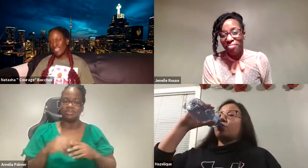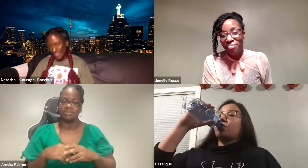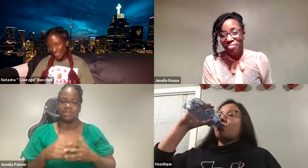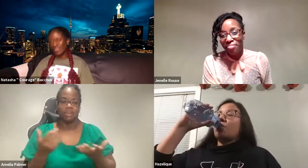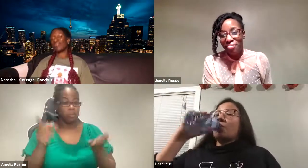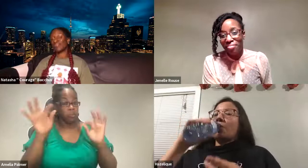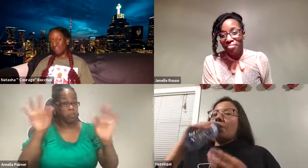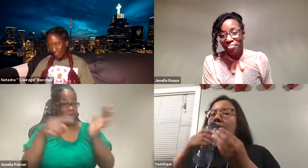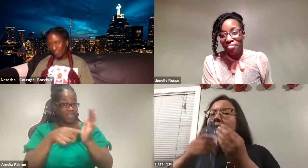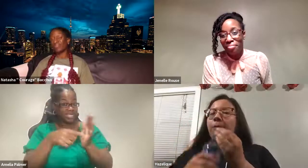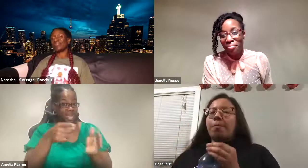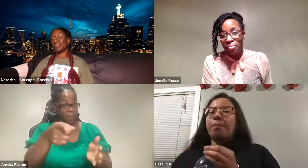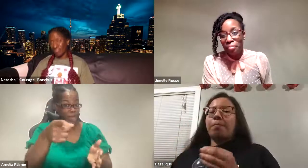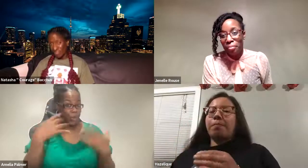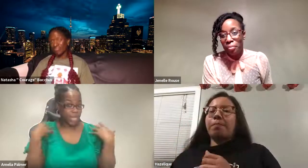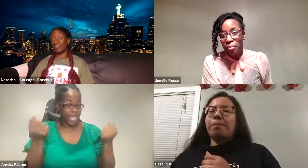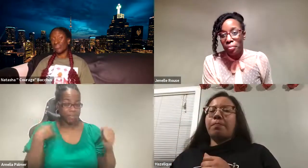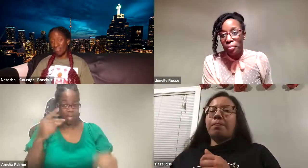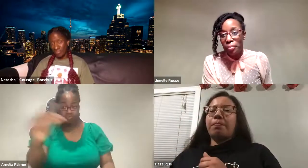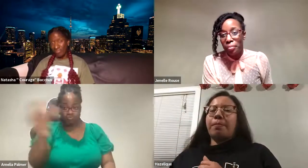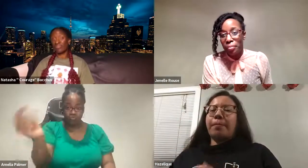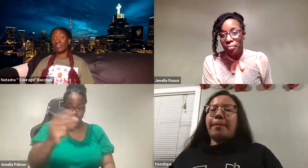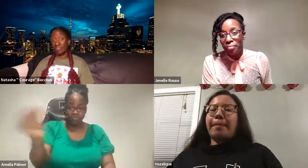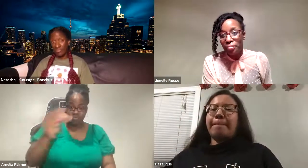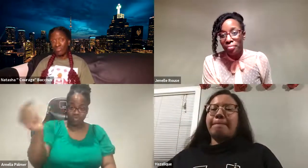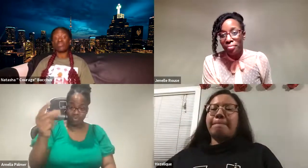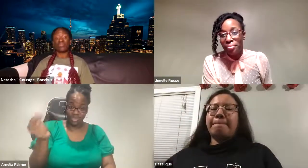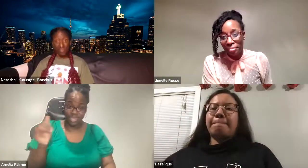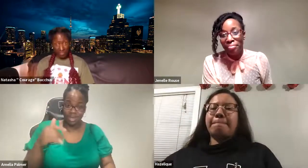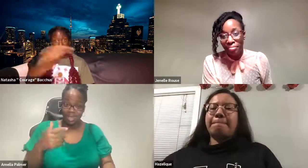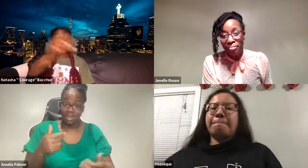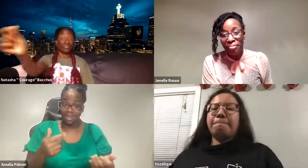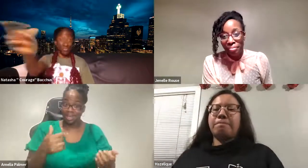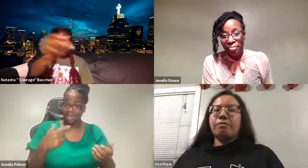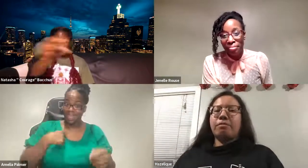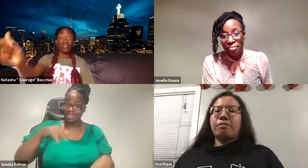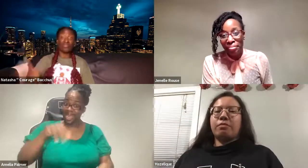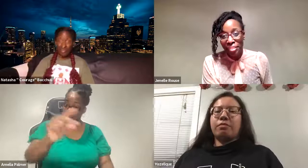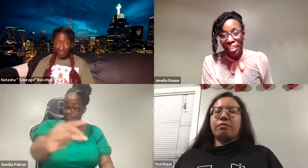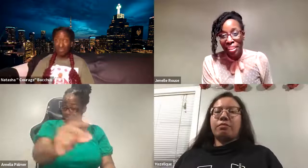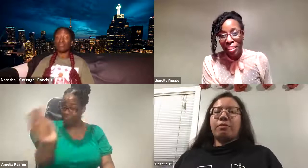to avoid those small offenses. maybe Courage, like Courage when you do that snapping thing to agree